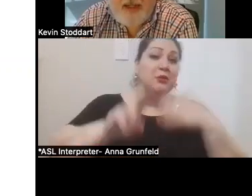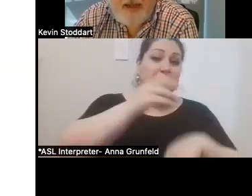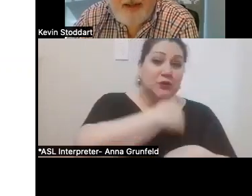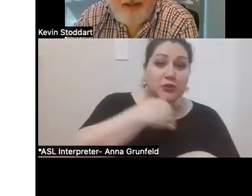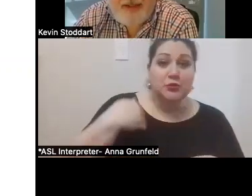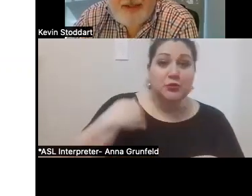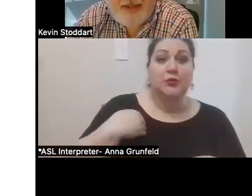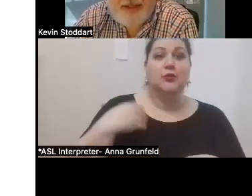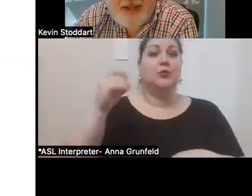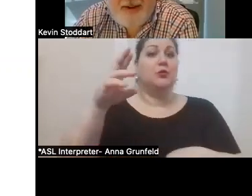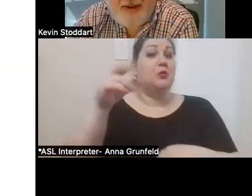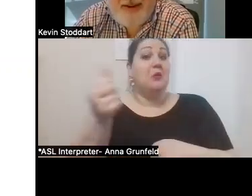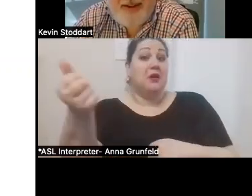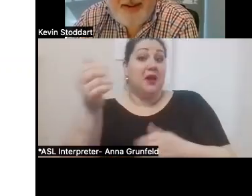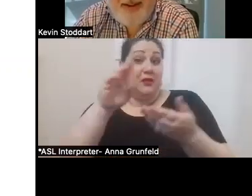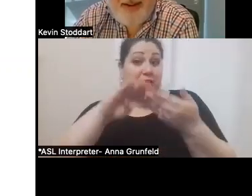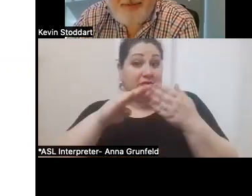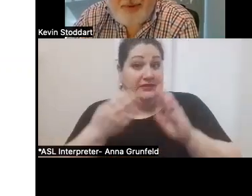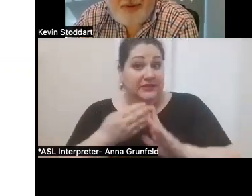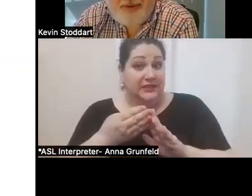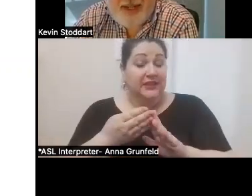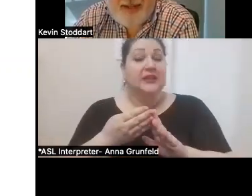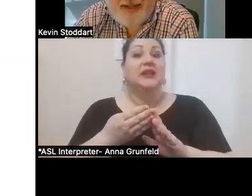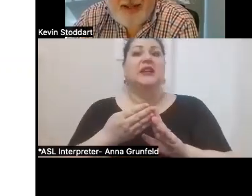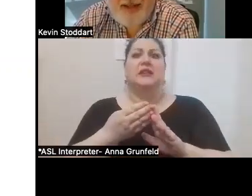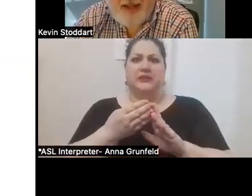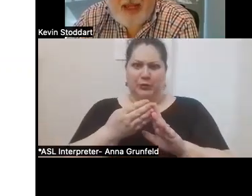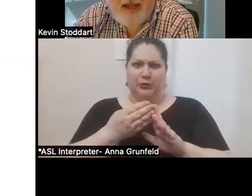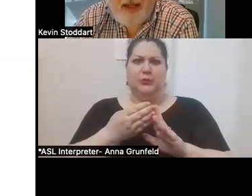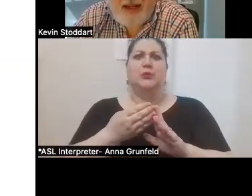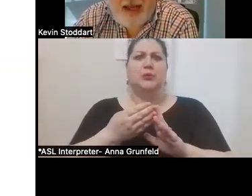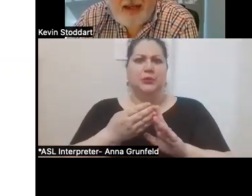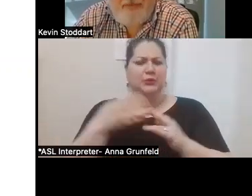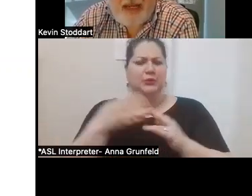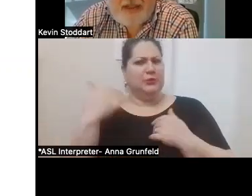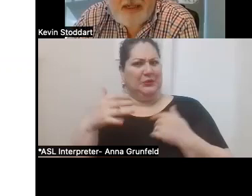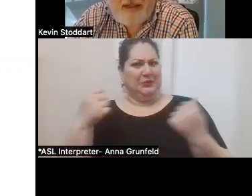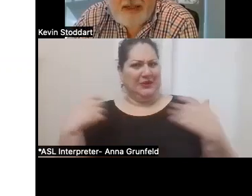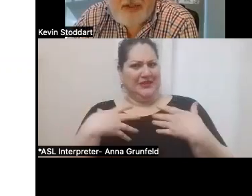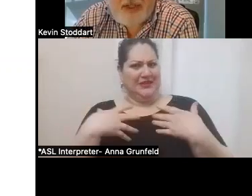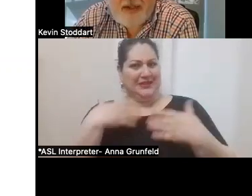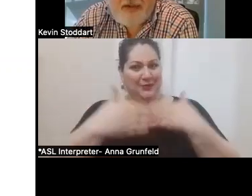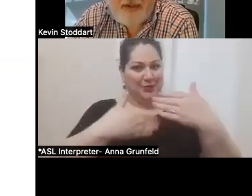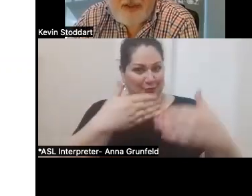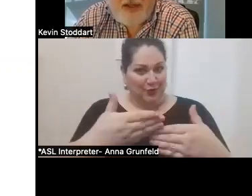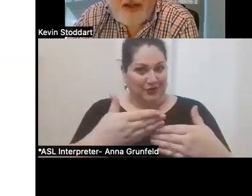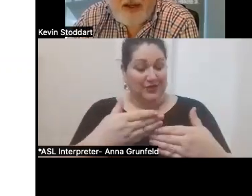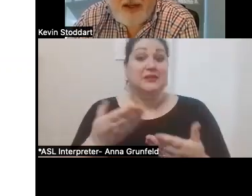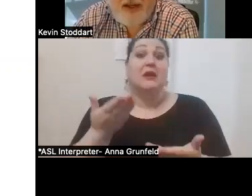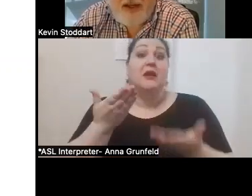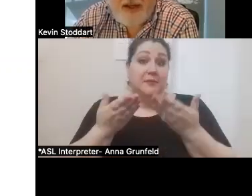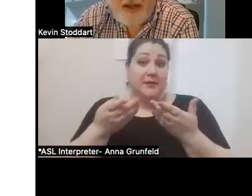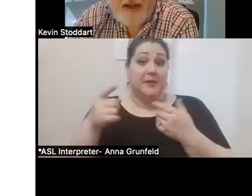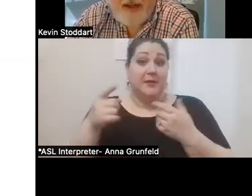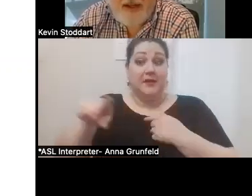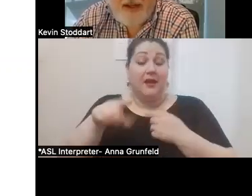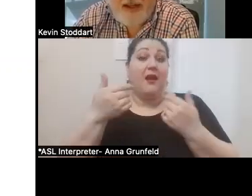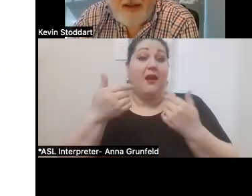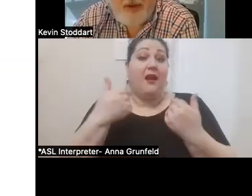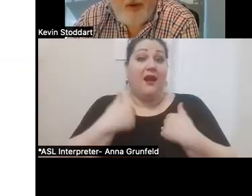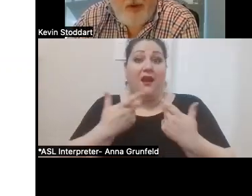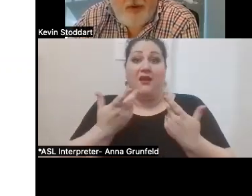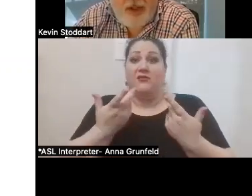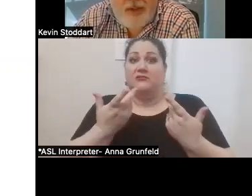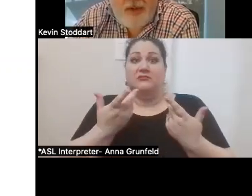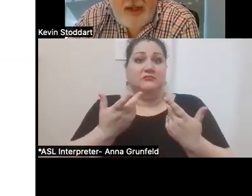This is a scary process, and they may lack basic life skills in their own community,